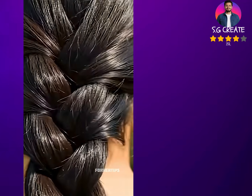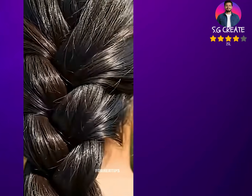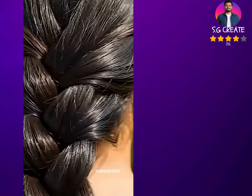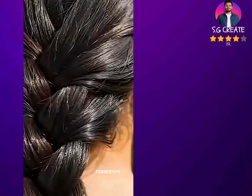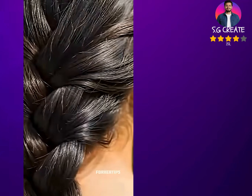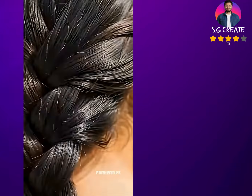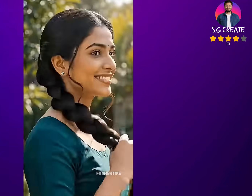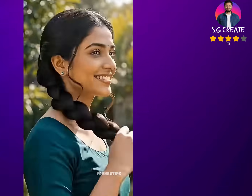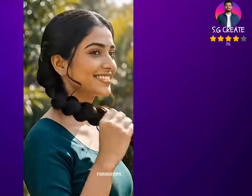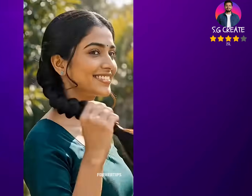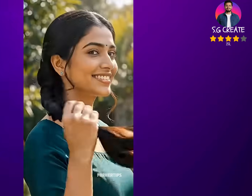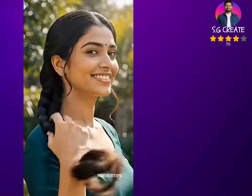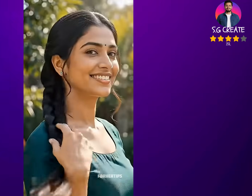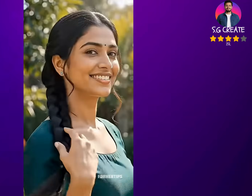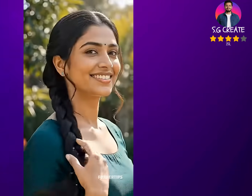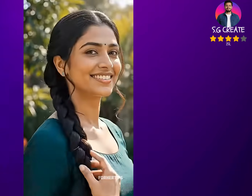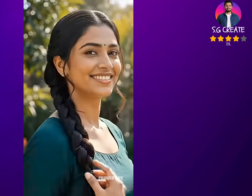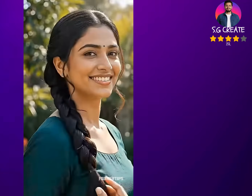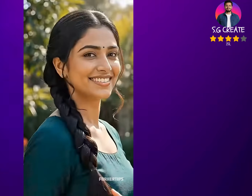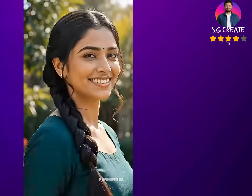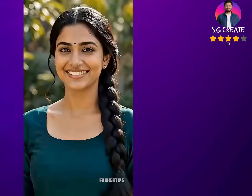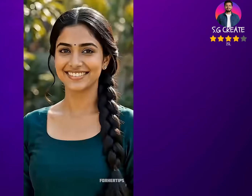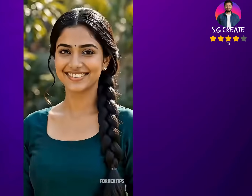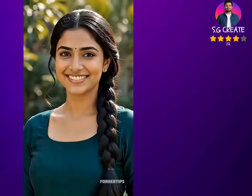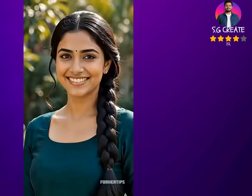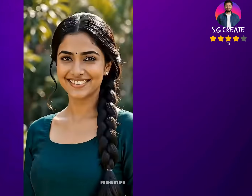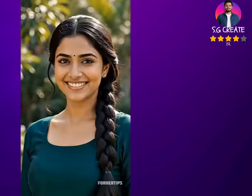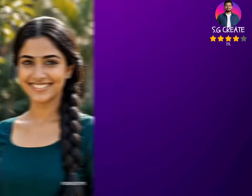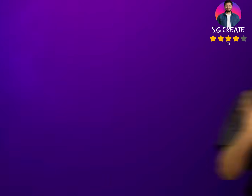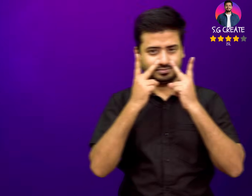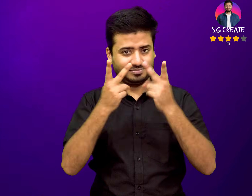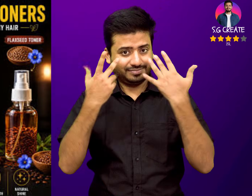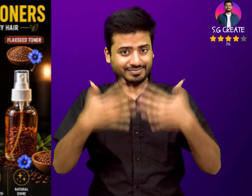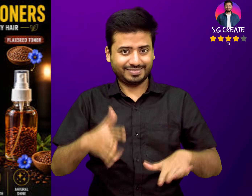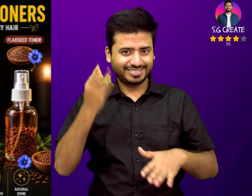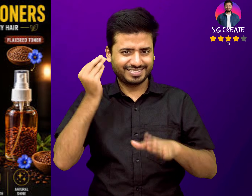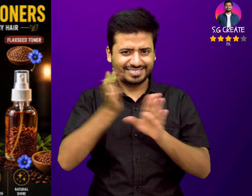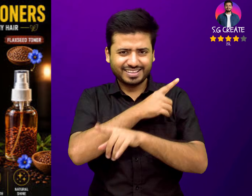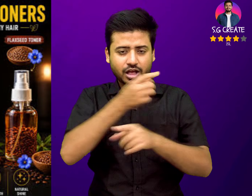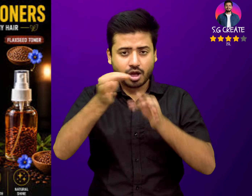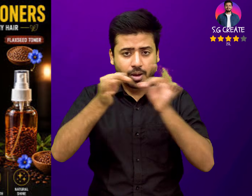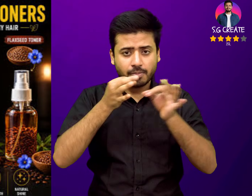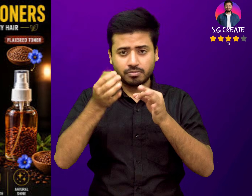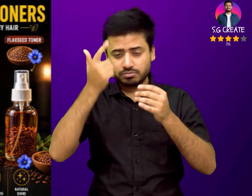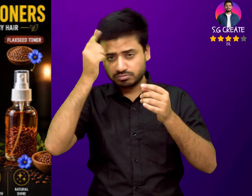the mucelage in fenugreek is deeply hydrating and helps counteract the stiffness that rice water can